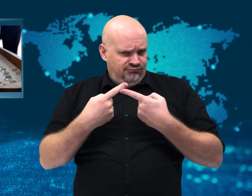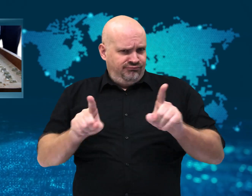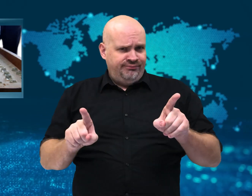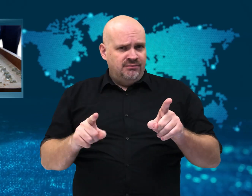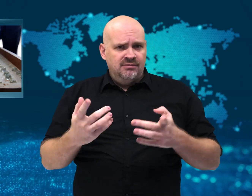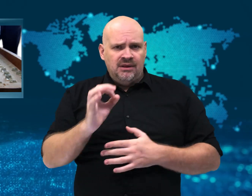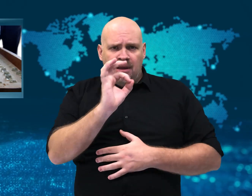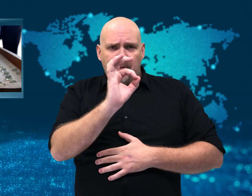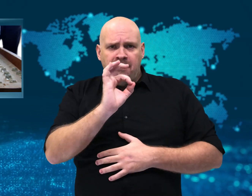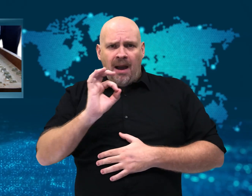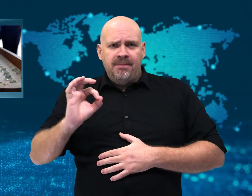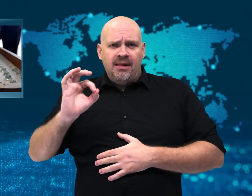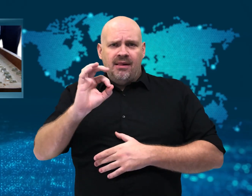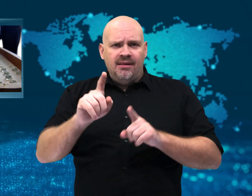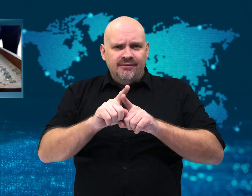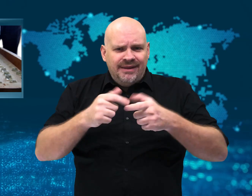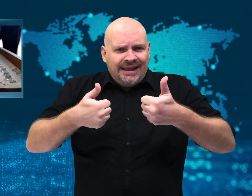Last Saturday,